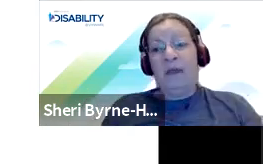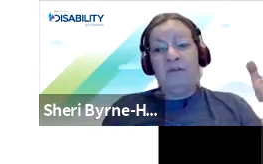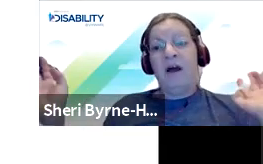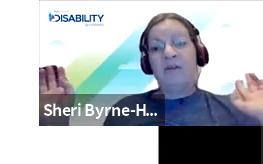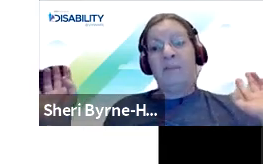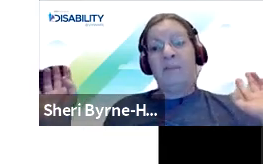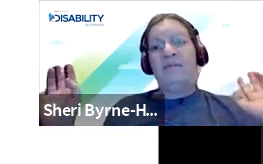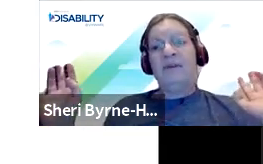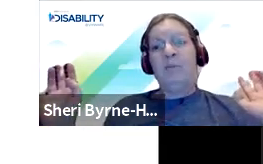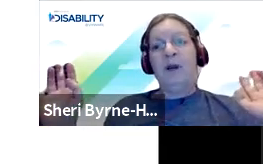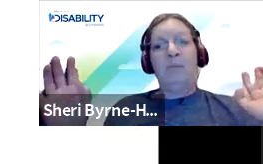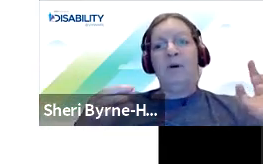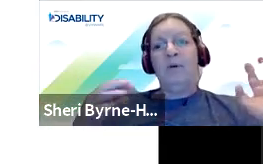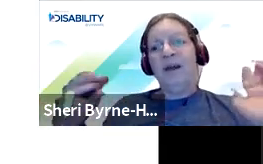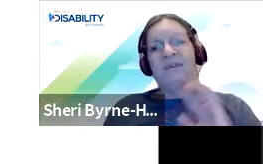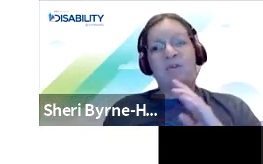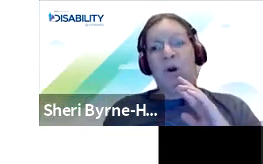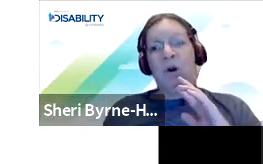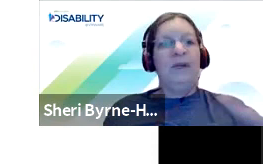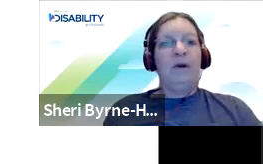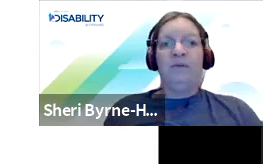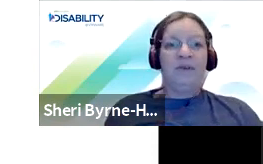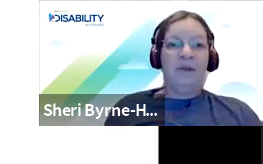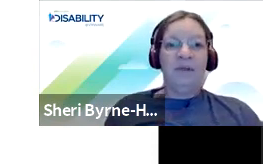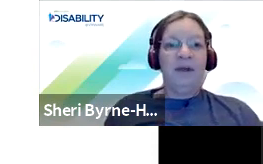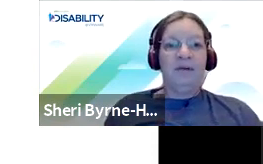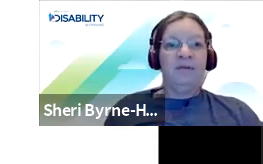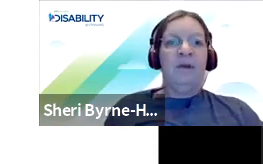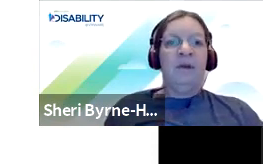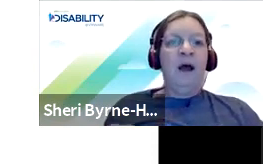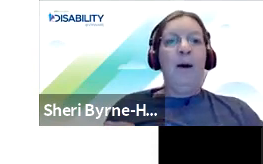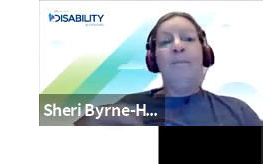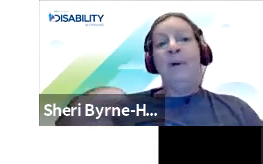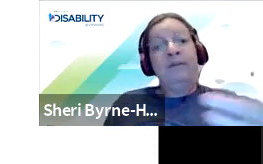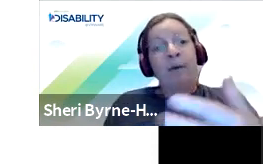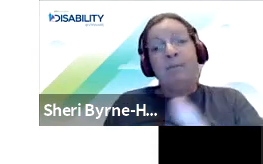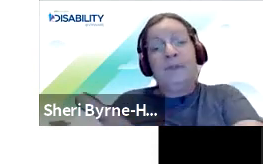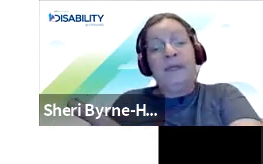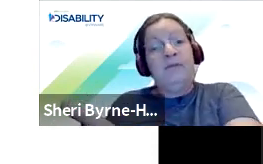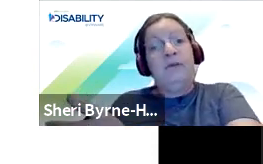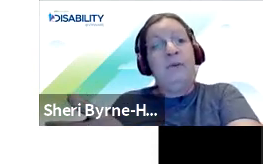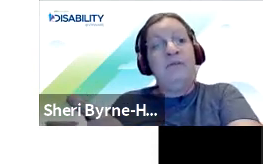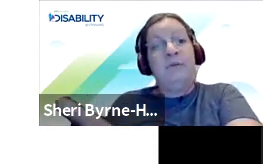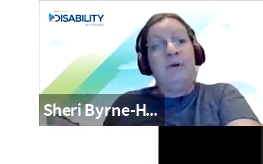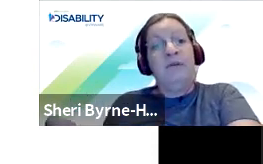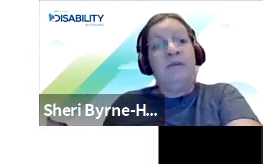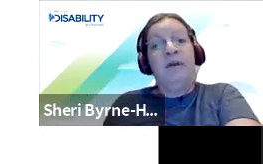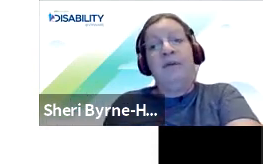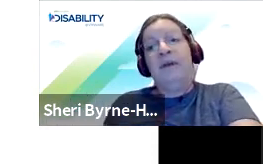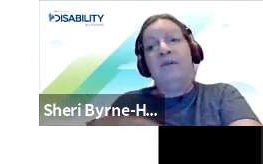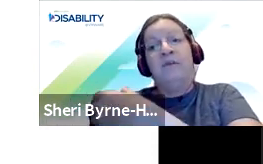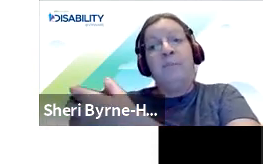that people will look like to decide whether or not they're interest in a job at your company is they'll look at your website, okay? Some people just have marketing